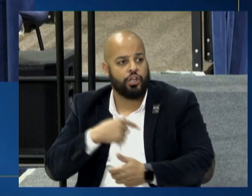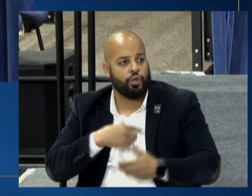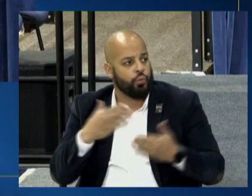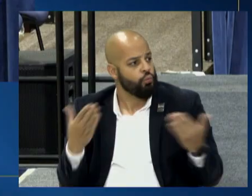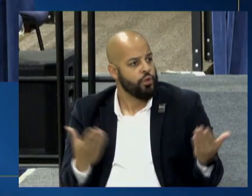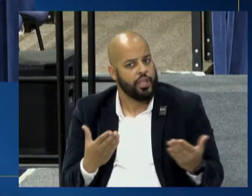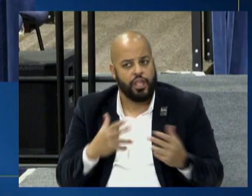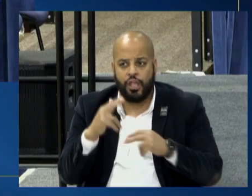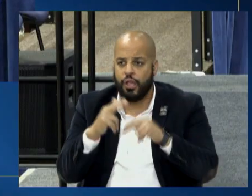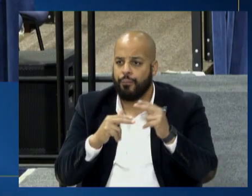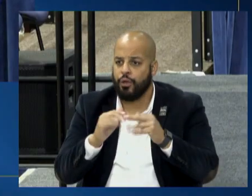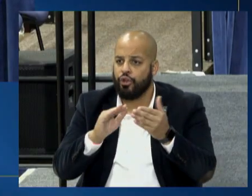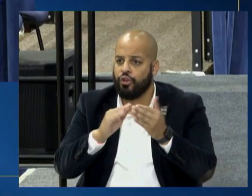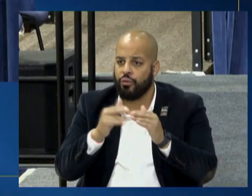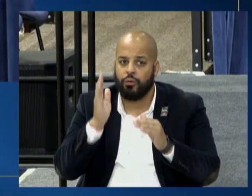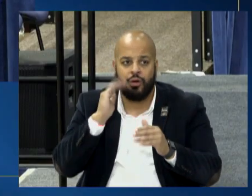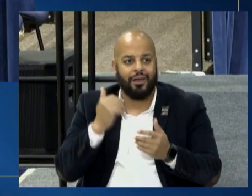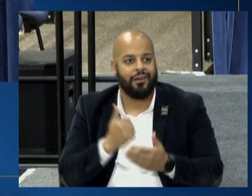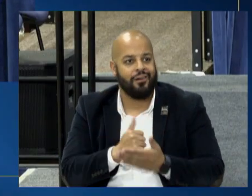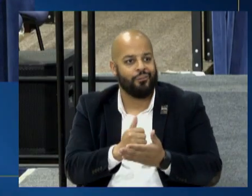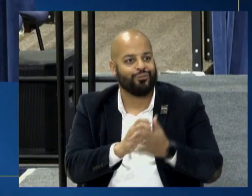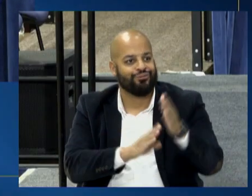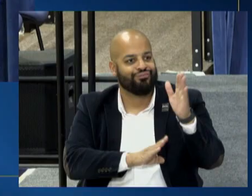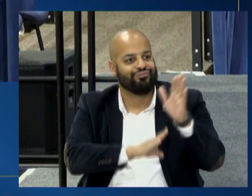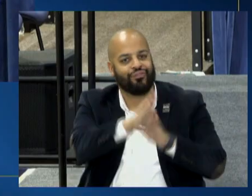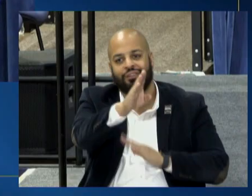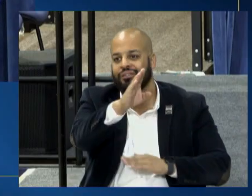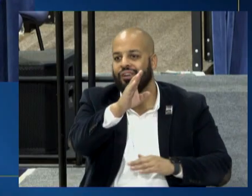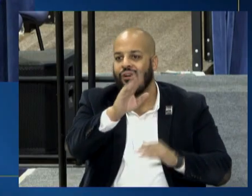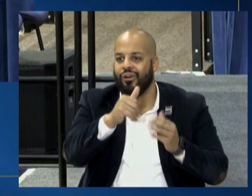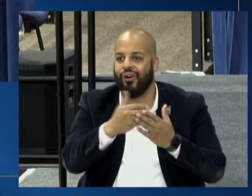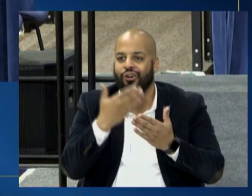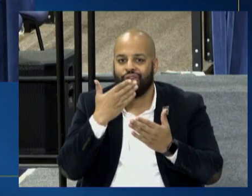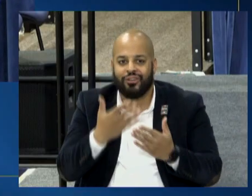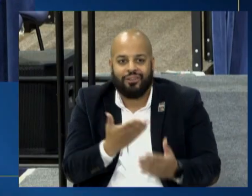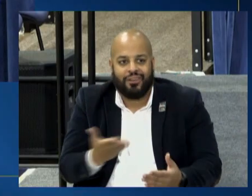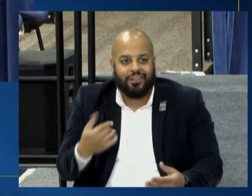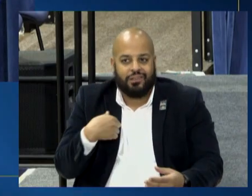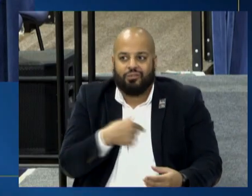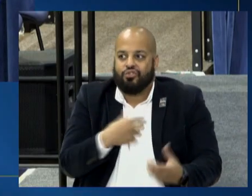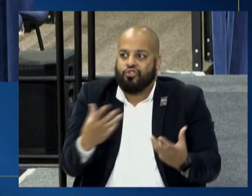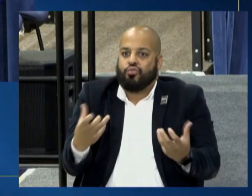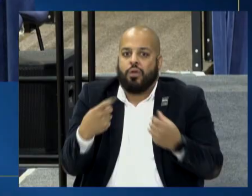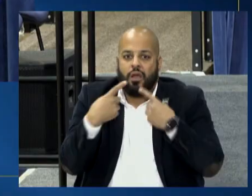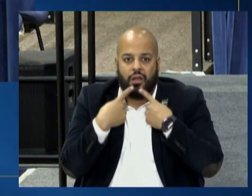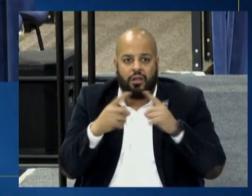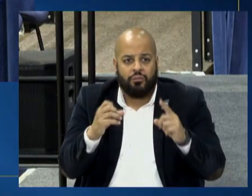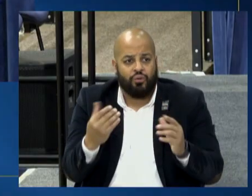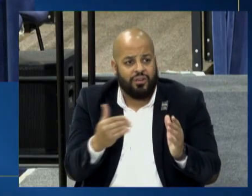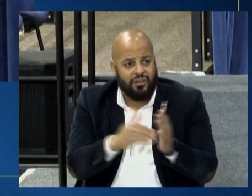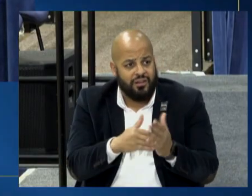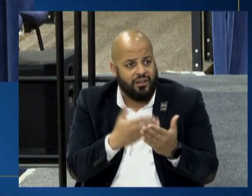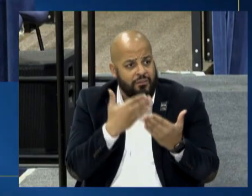that can help accelerate all of the great things that we're trying to accomplish. So, again, I wanted to thank you for your participation because this